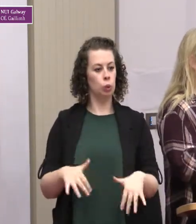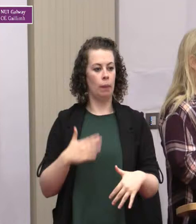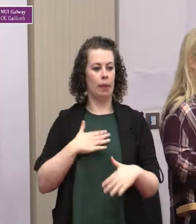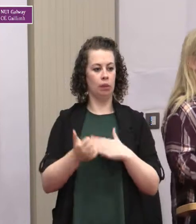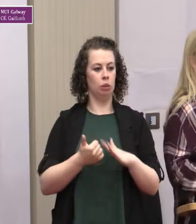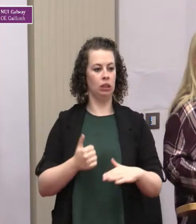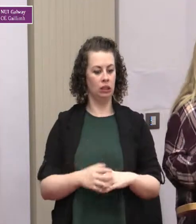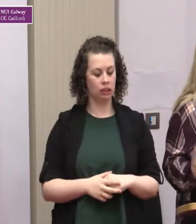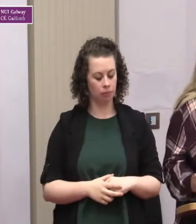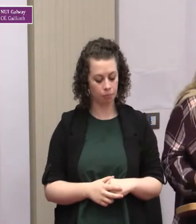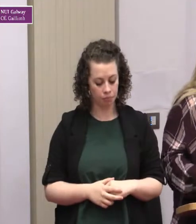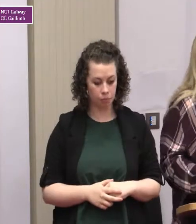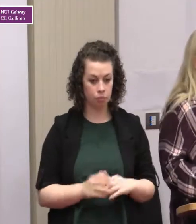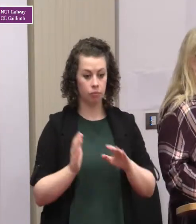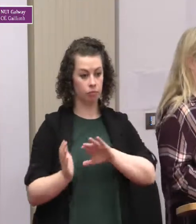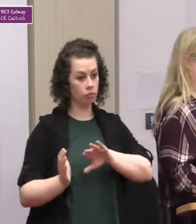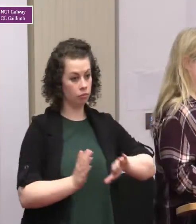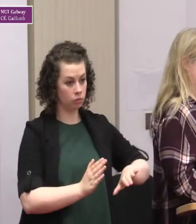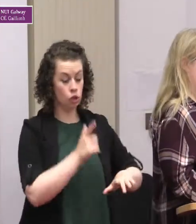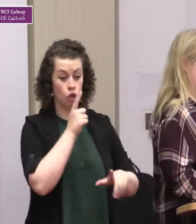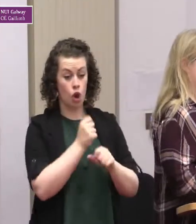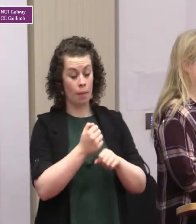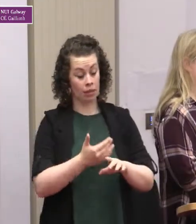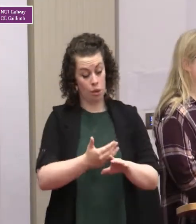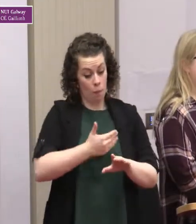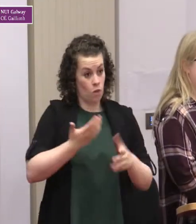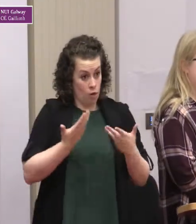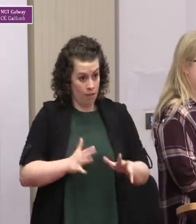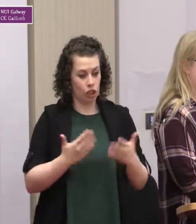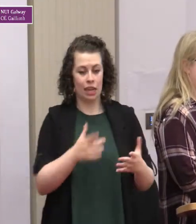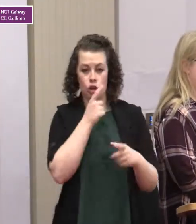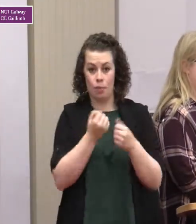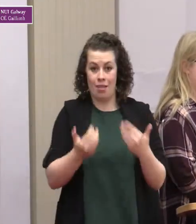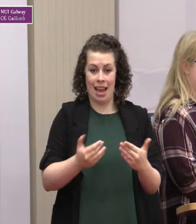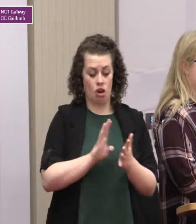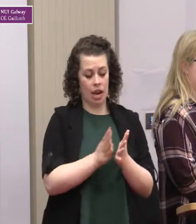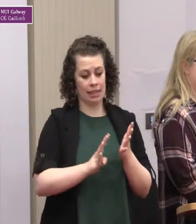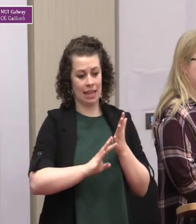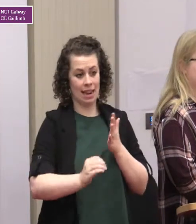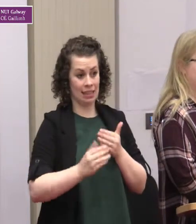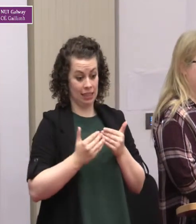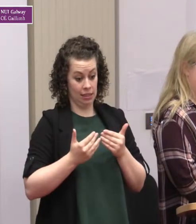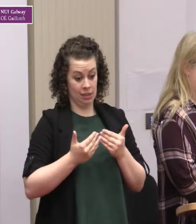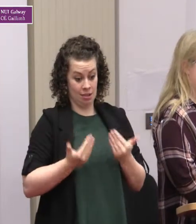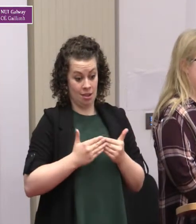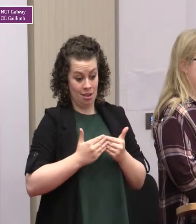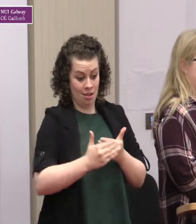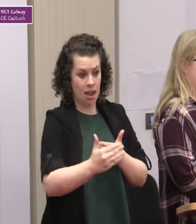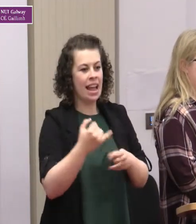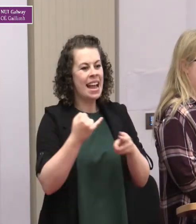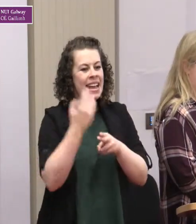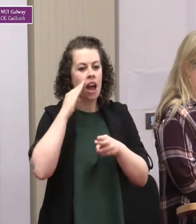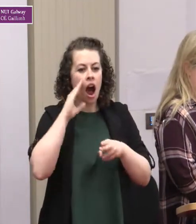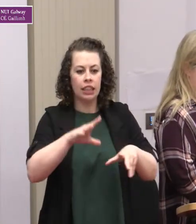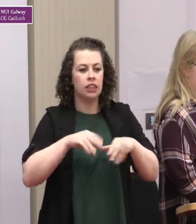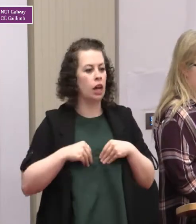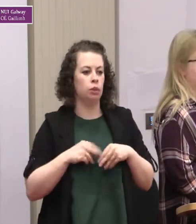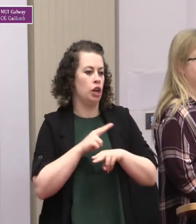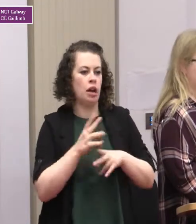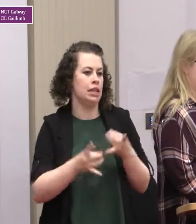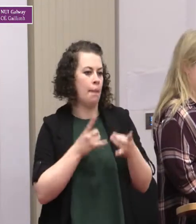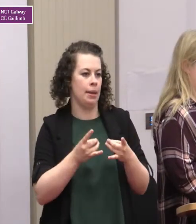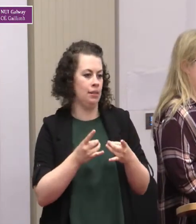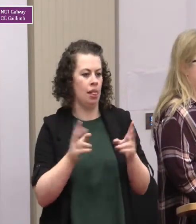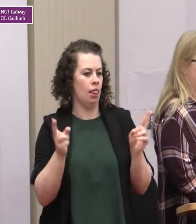To moving to the present day so from the 1990s on, domestic adoption declined.